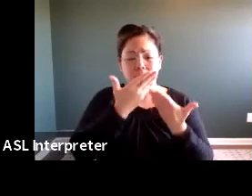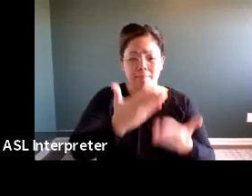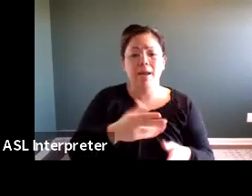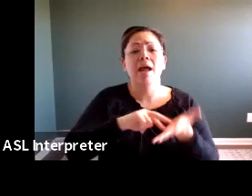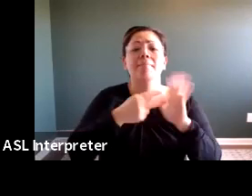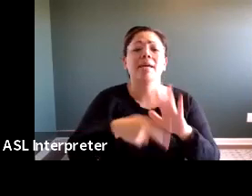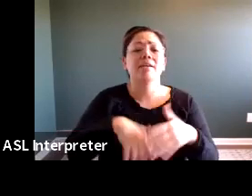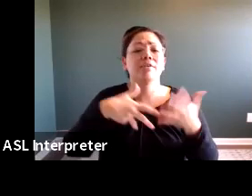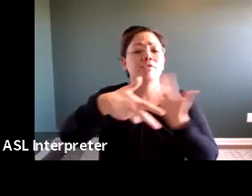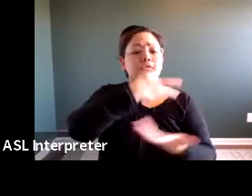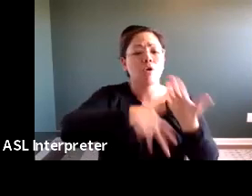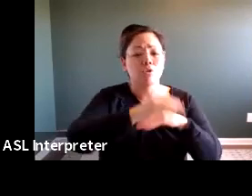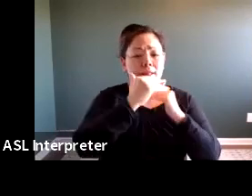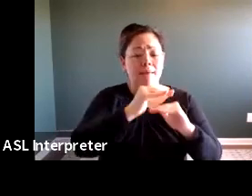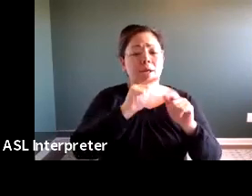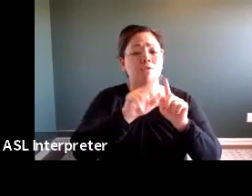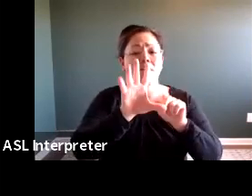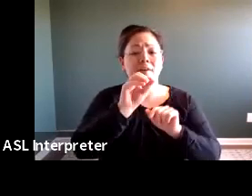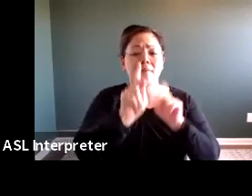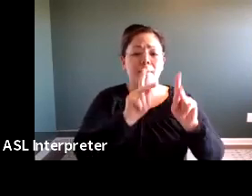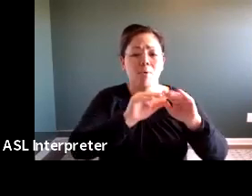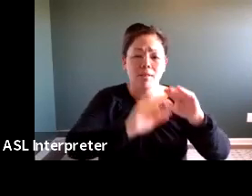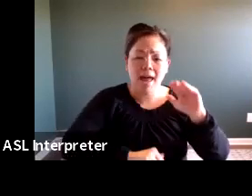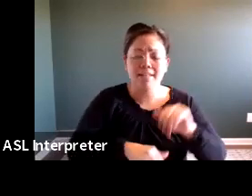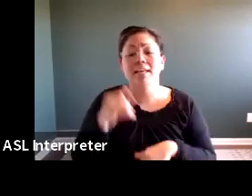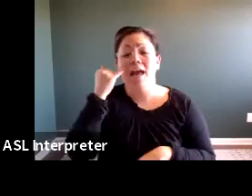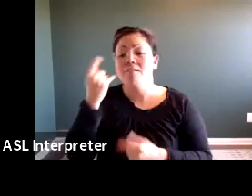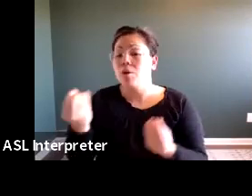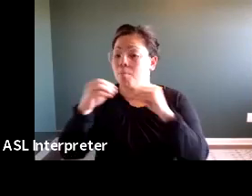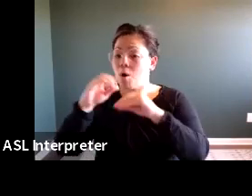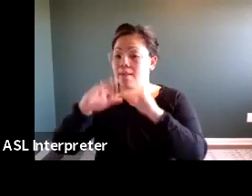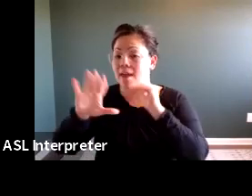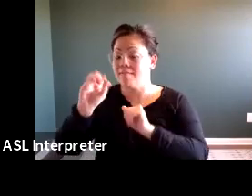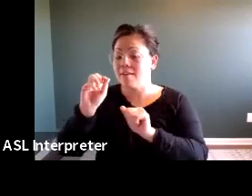indoors, or outdoors, limited to 50 people. If you're gonna have more than 50 people that you need to request to submit a plan